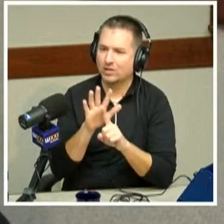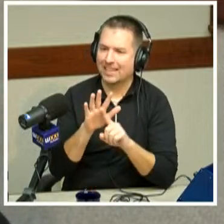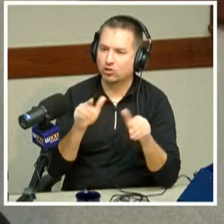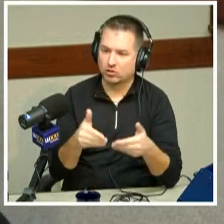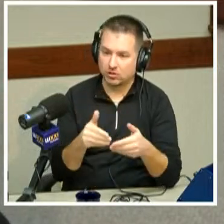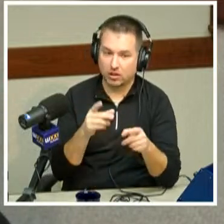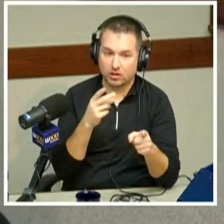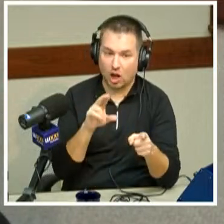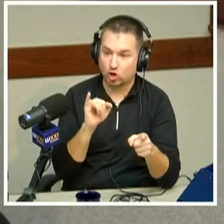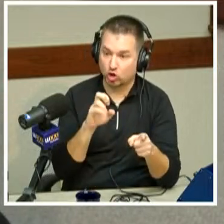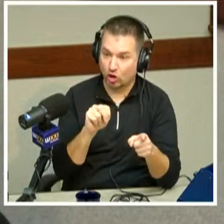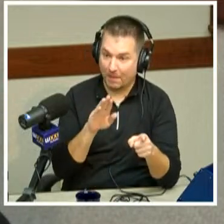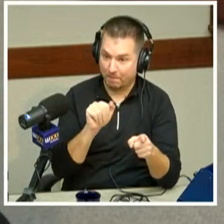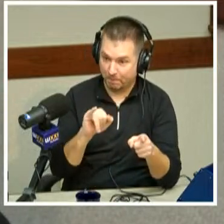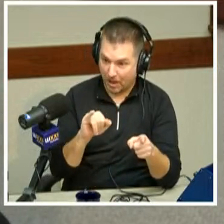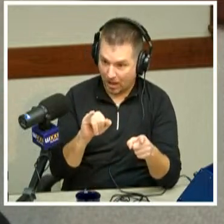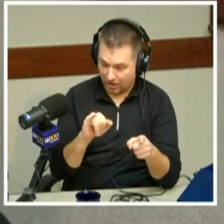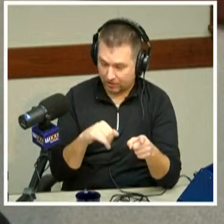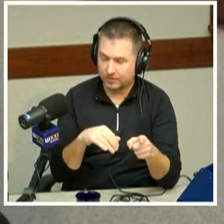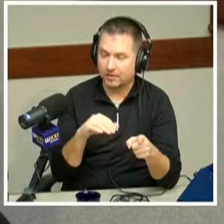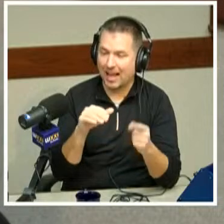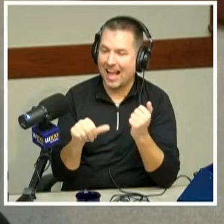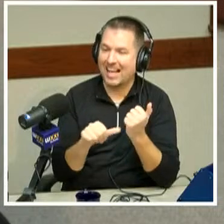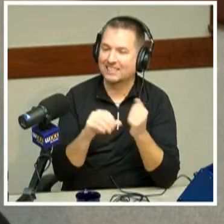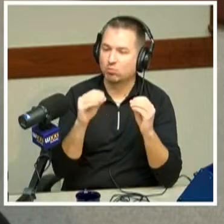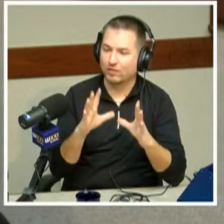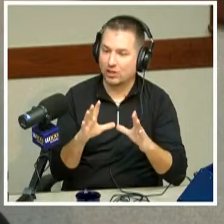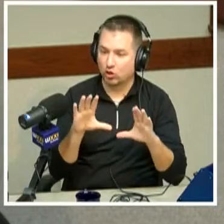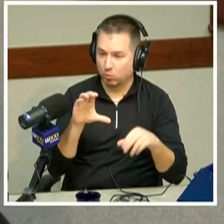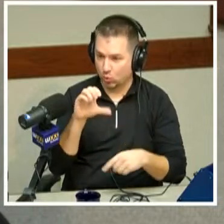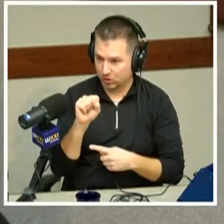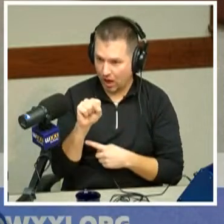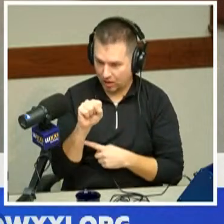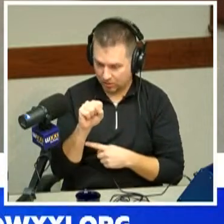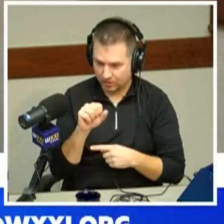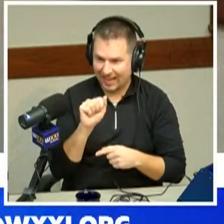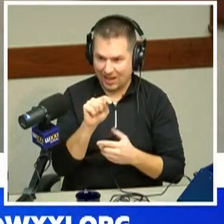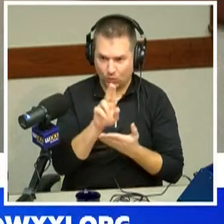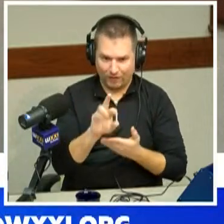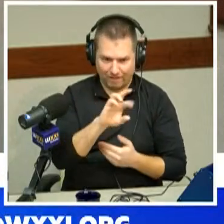B an assistant professor of computer science at the University of Rochester and the bigger family